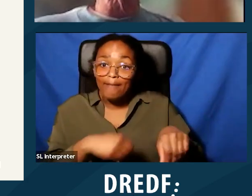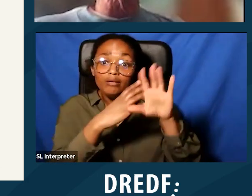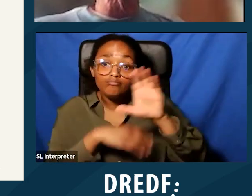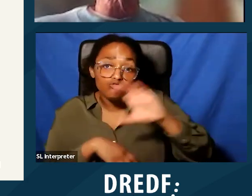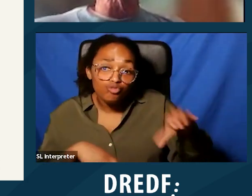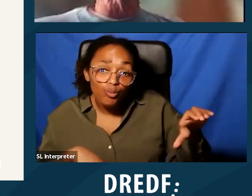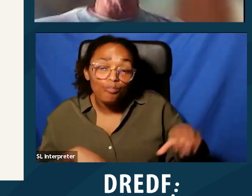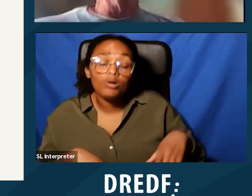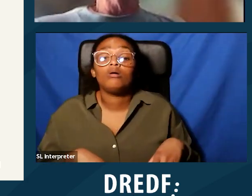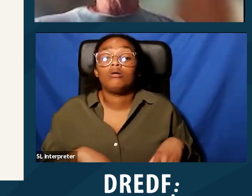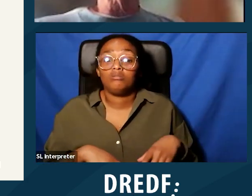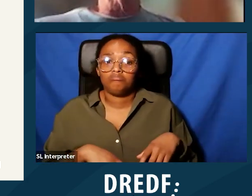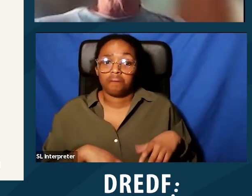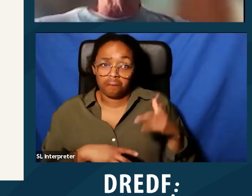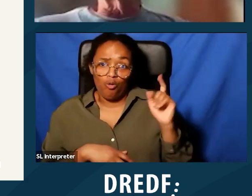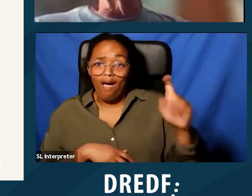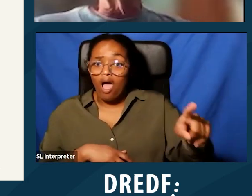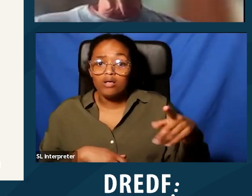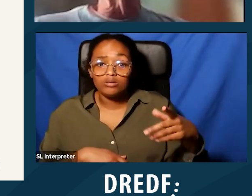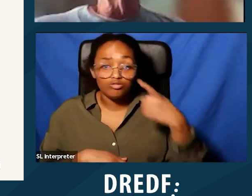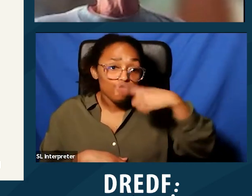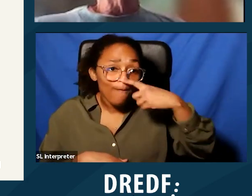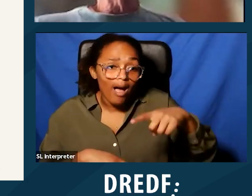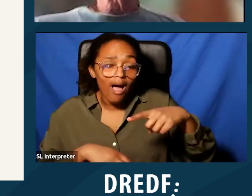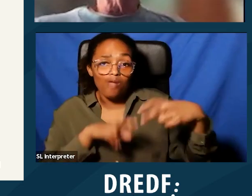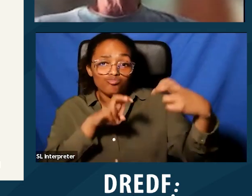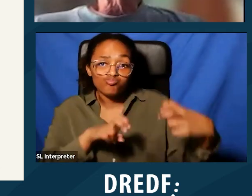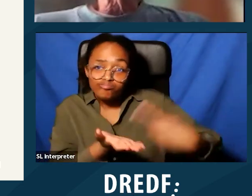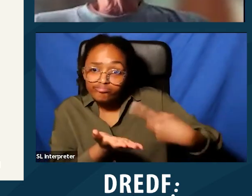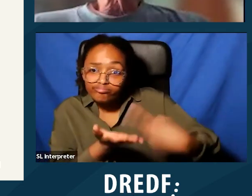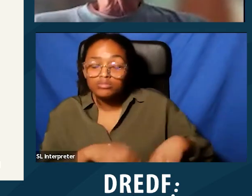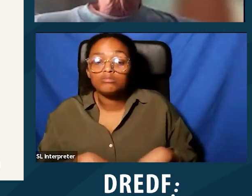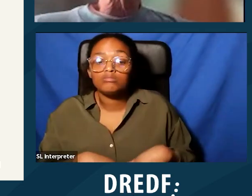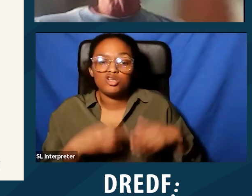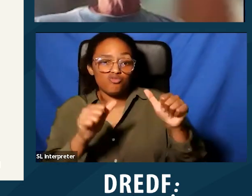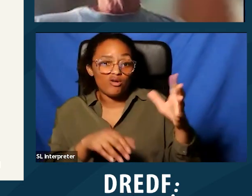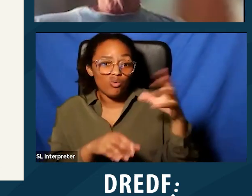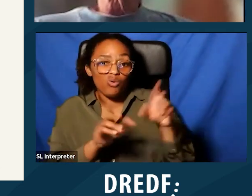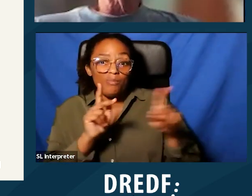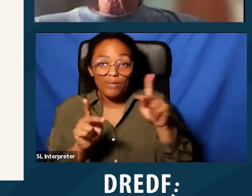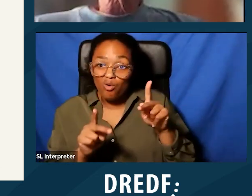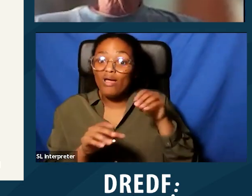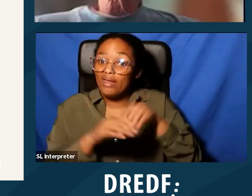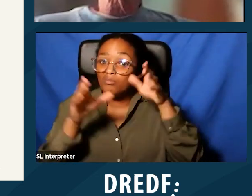if possible, try to include some in‑persons there. And I say that, too, because asking